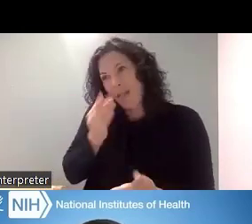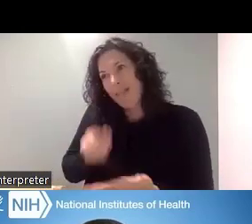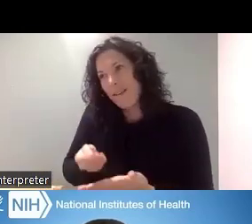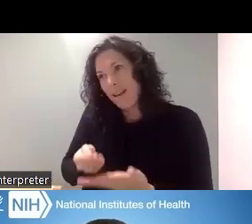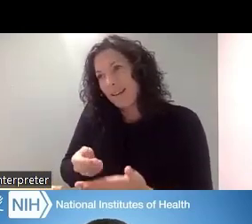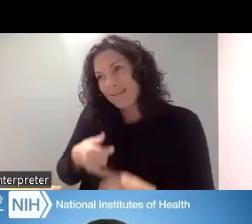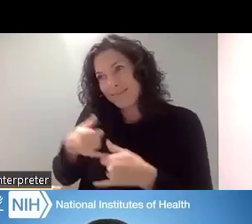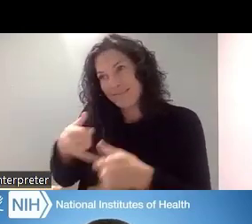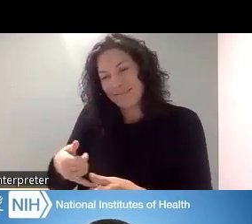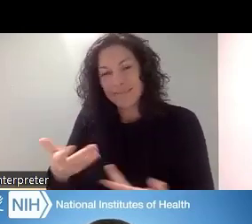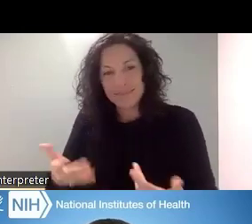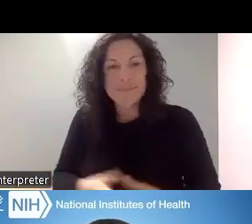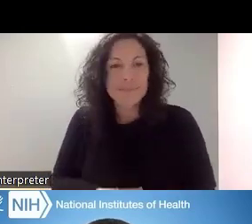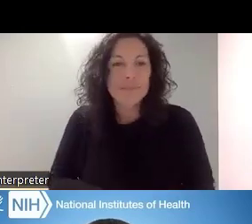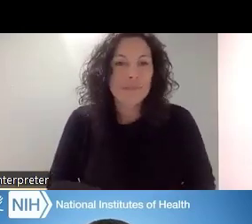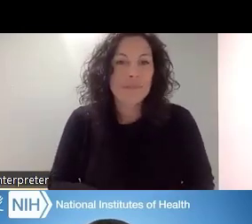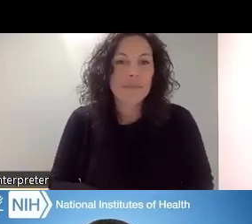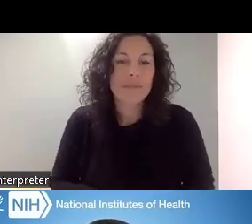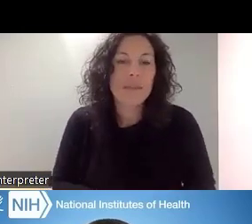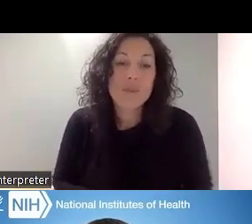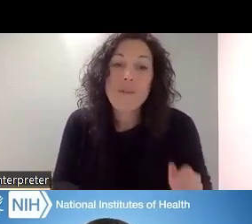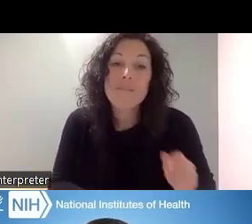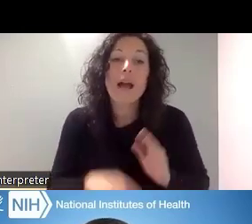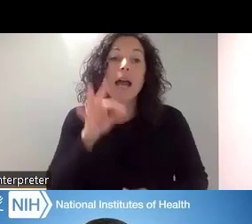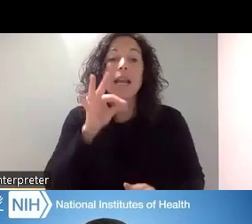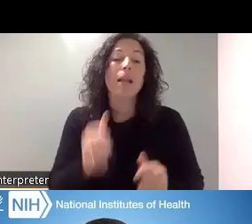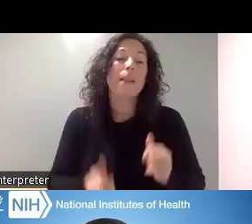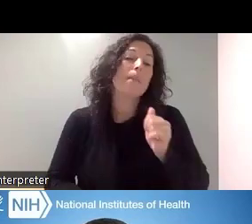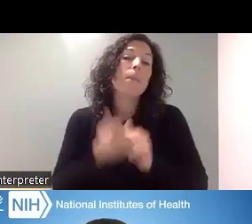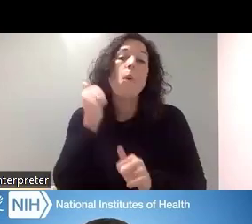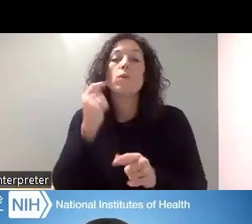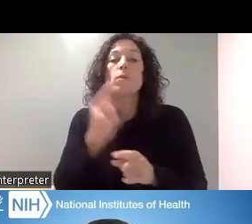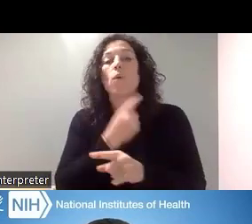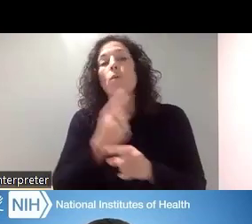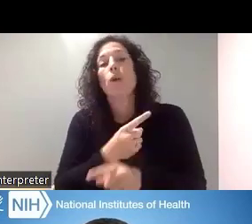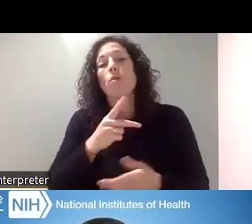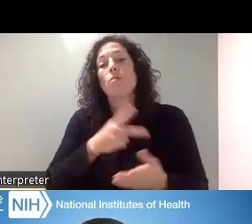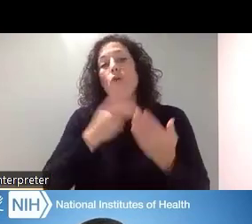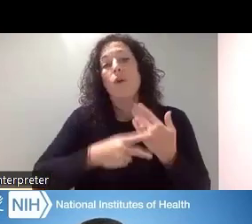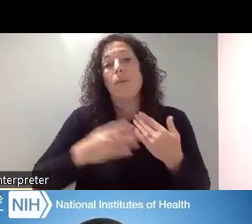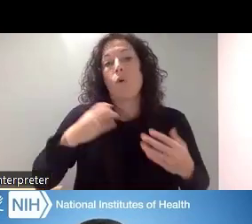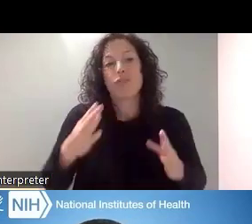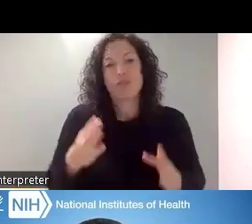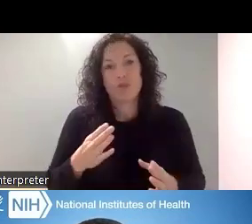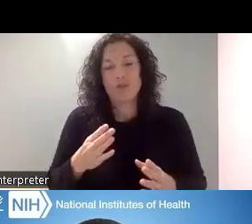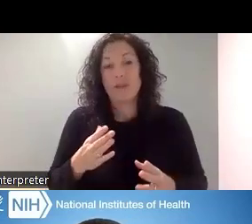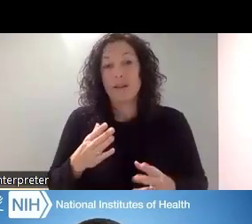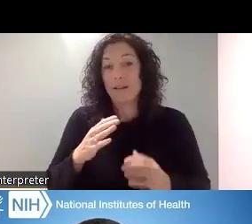So finding the most appropriate program officer will really depend on if you know the funding opportunity announcement